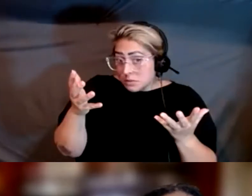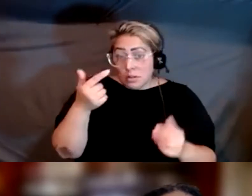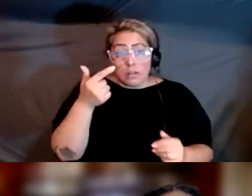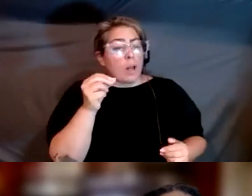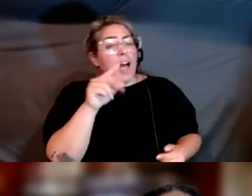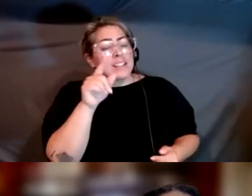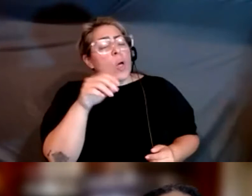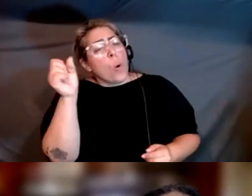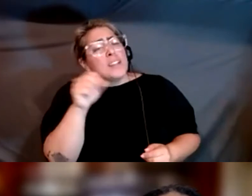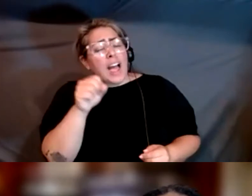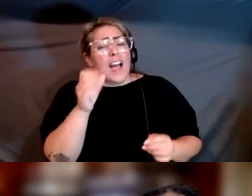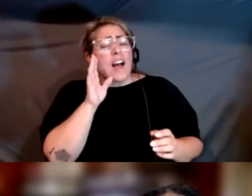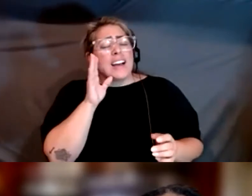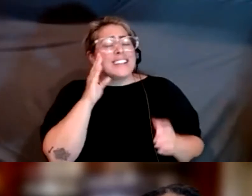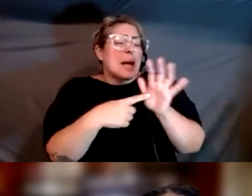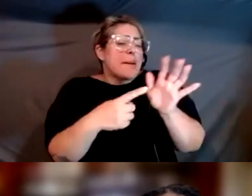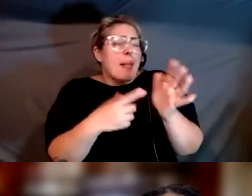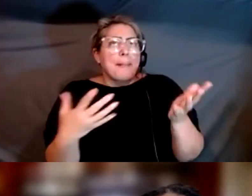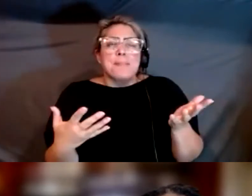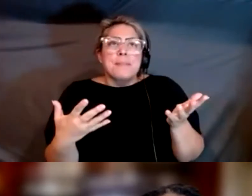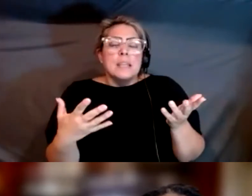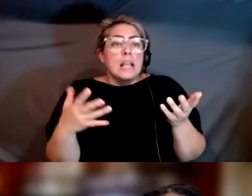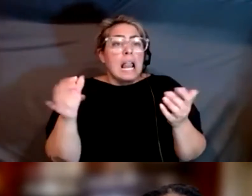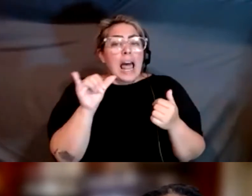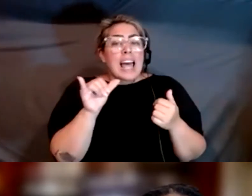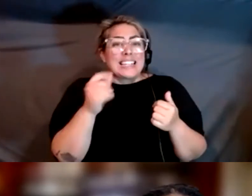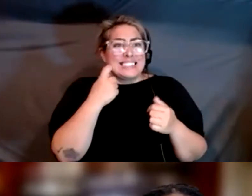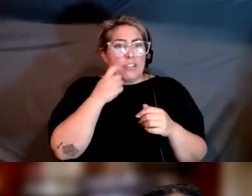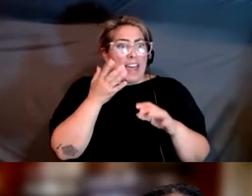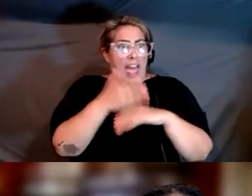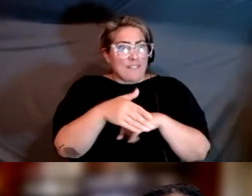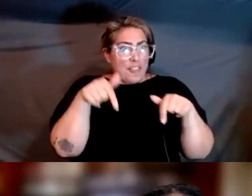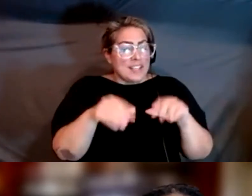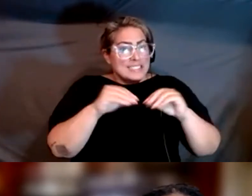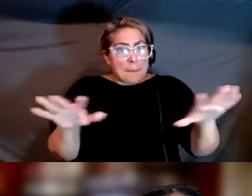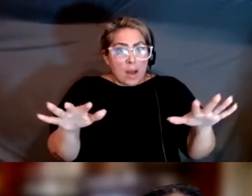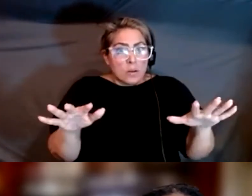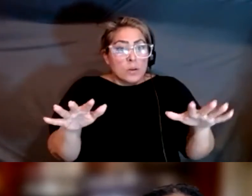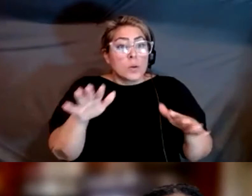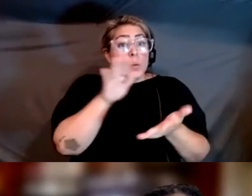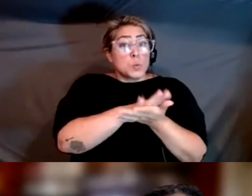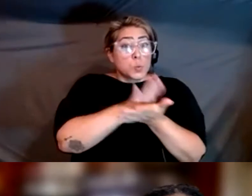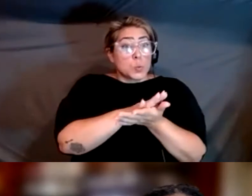after this came out , the school mandate came out. So little by little we are looking at different